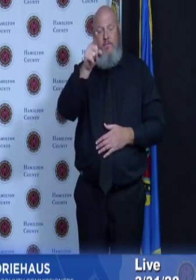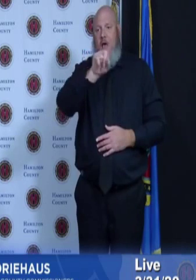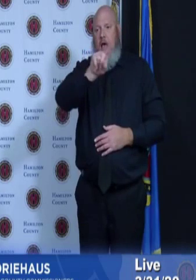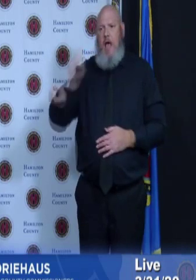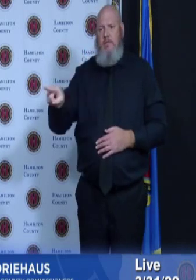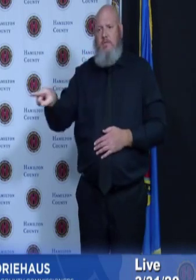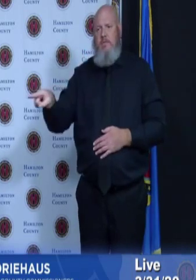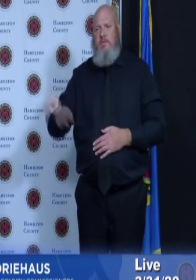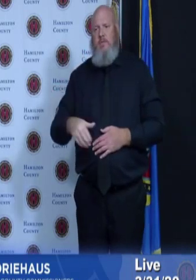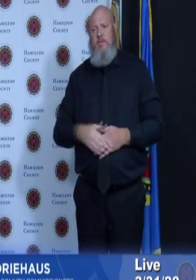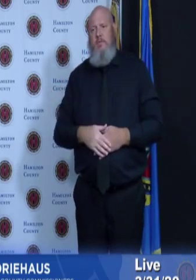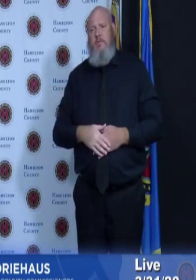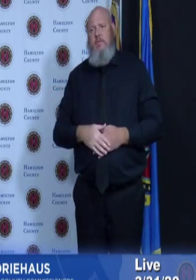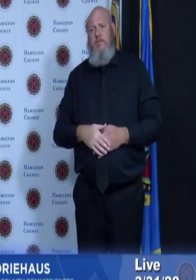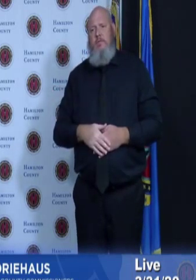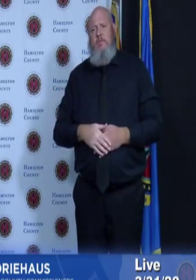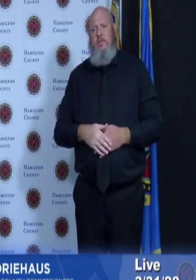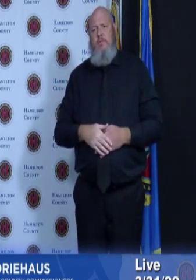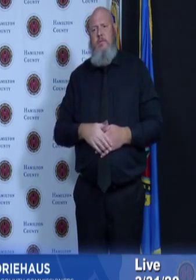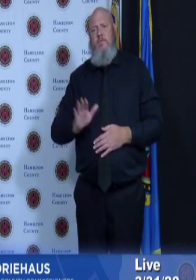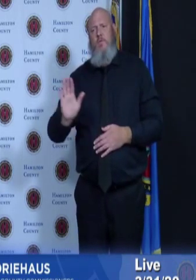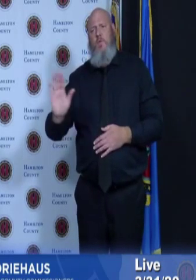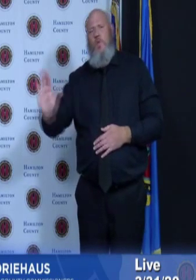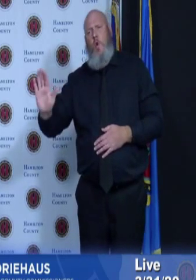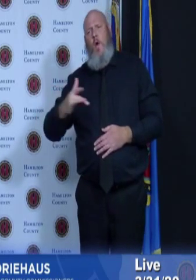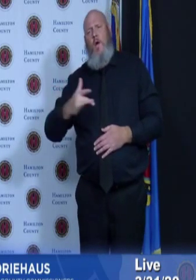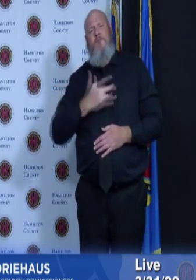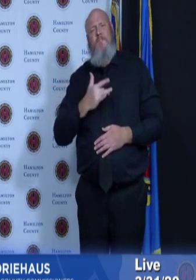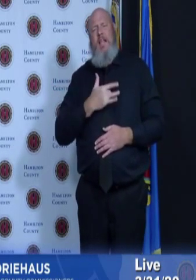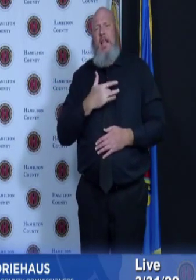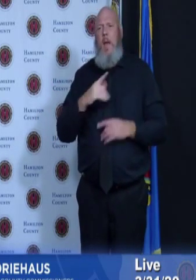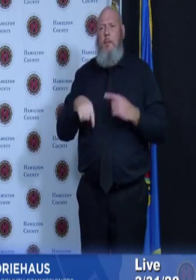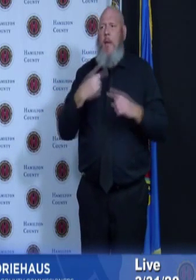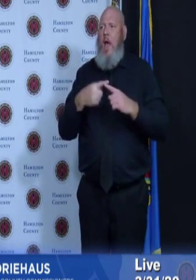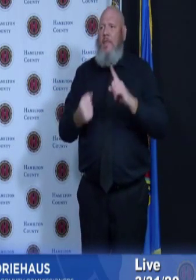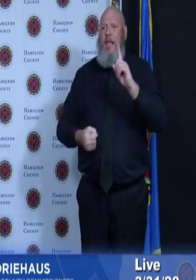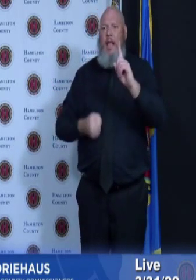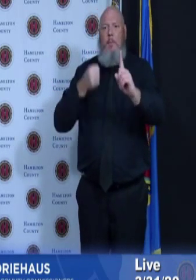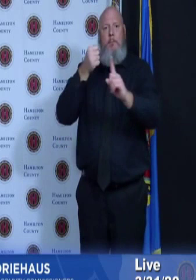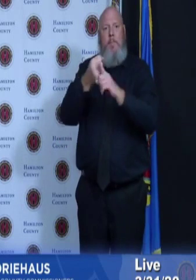use those dollars to kind of stem the tide here as we talk about what